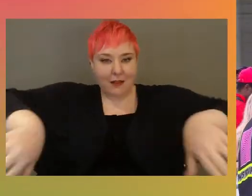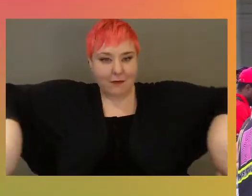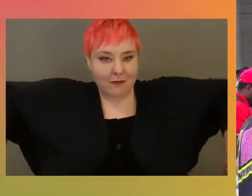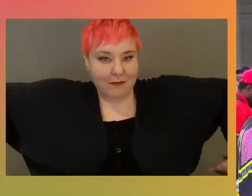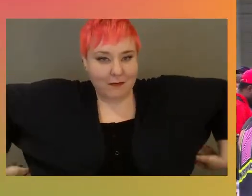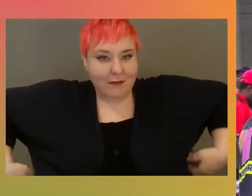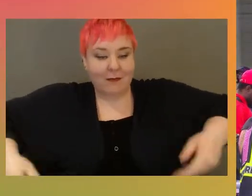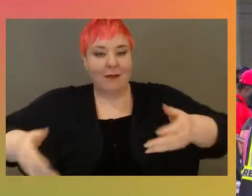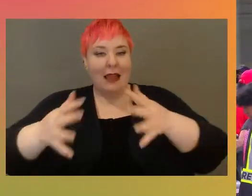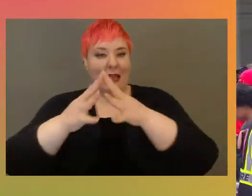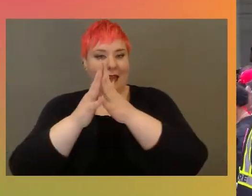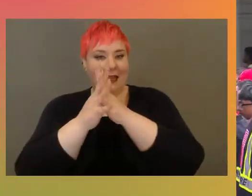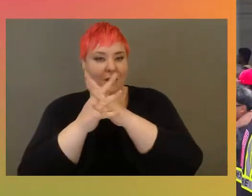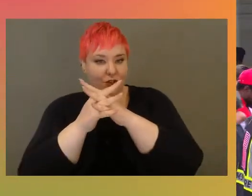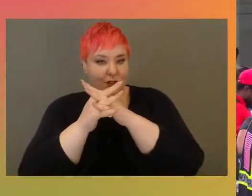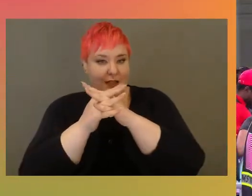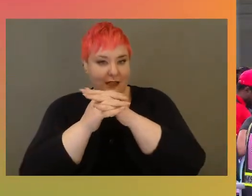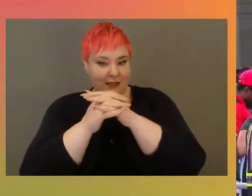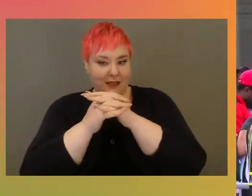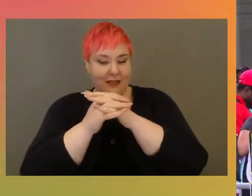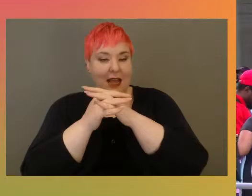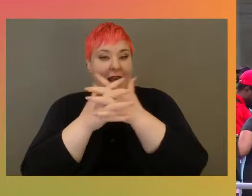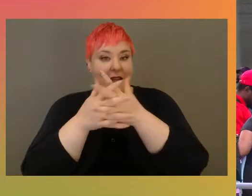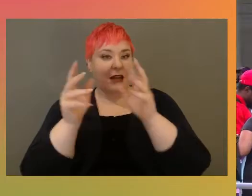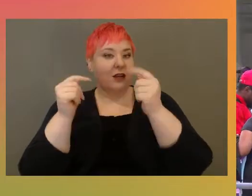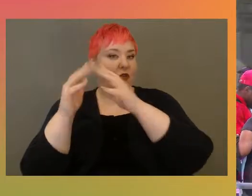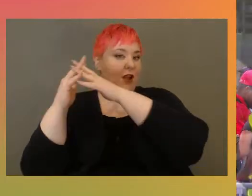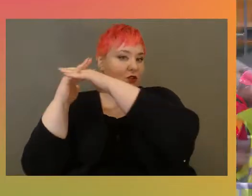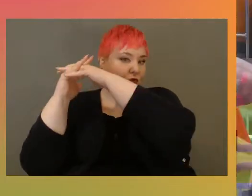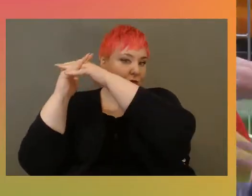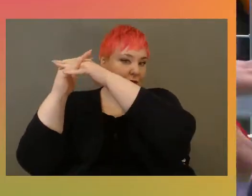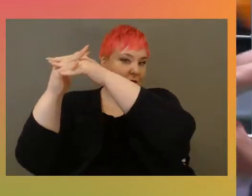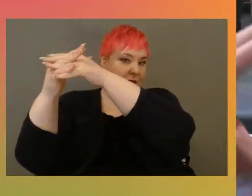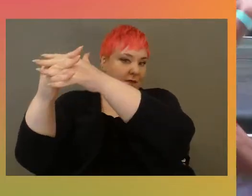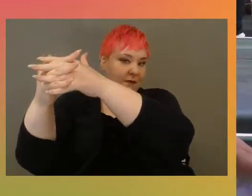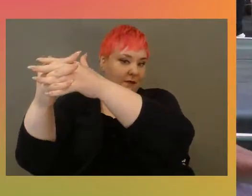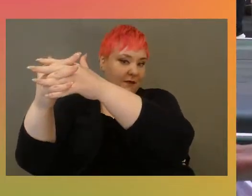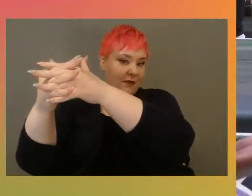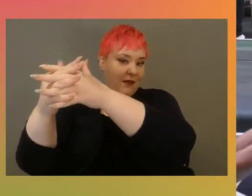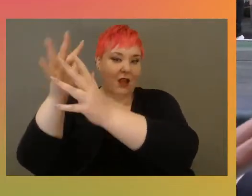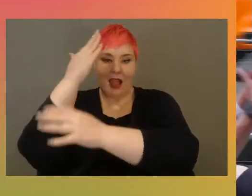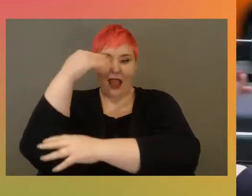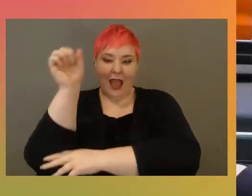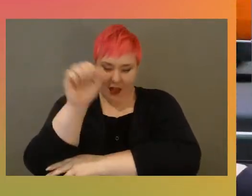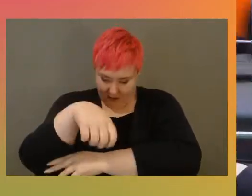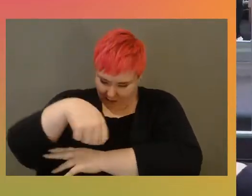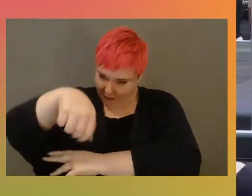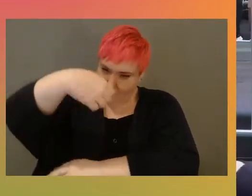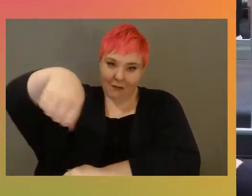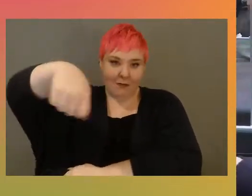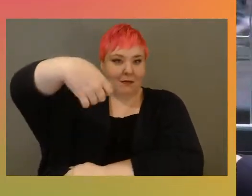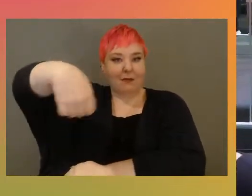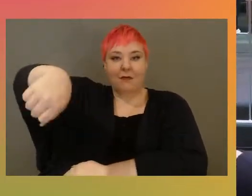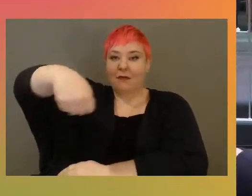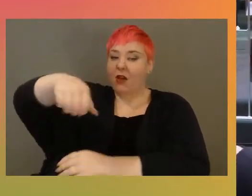FORWARD. REACH AROUND BEHIND YOUR BACK,